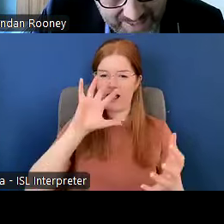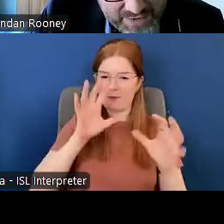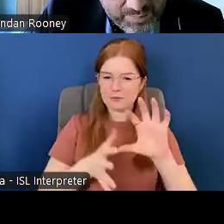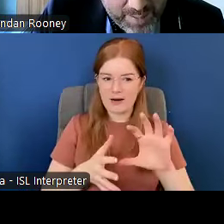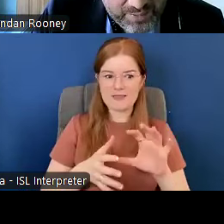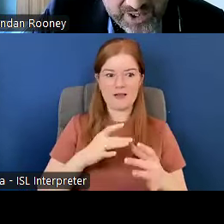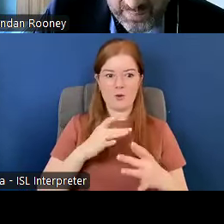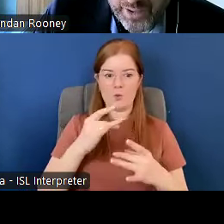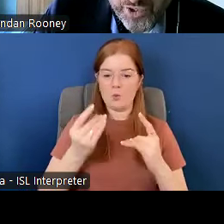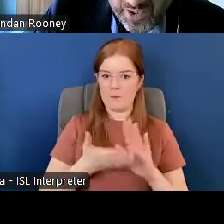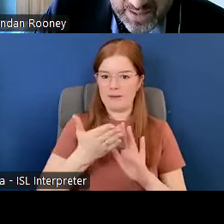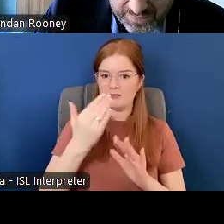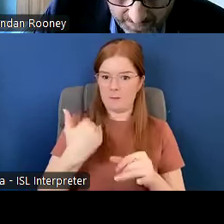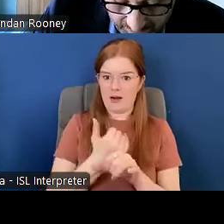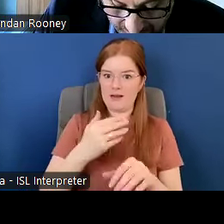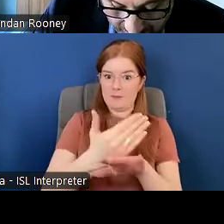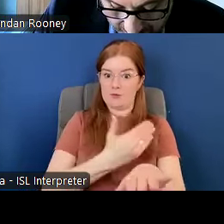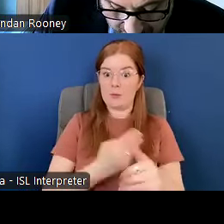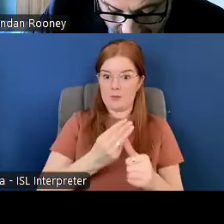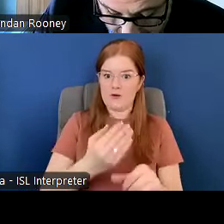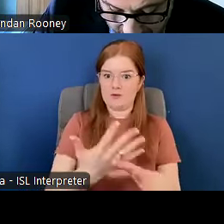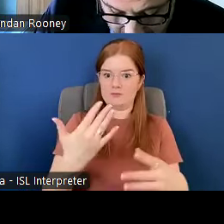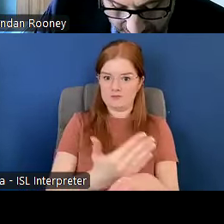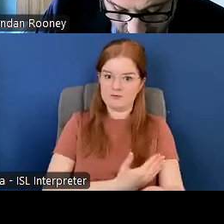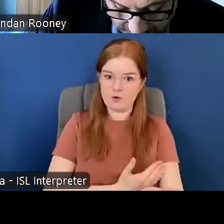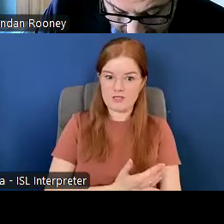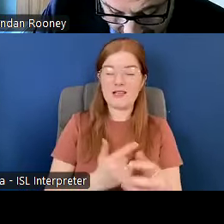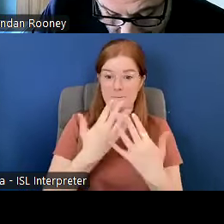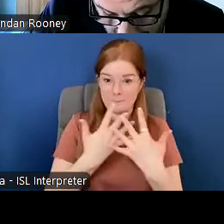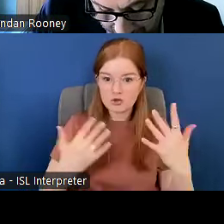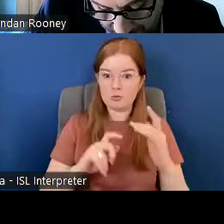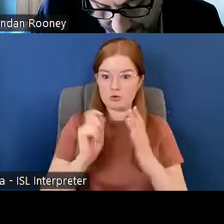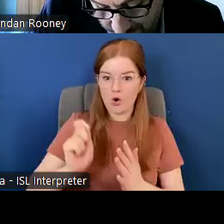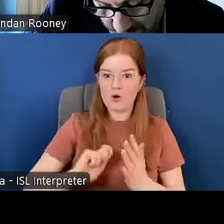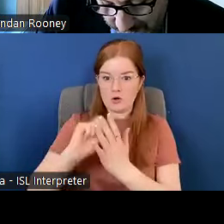extensive preparation, by which he meant, multiple drawings, allowed them to be